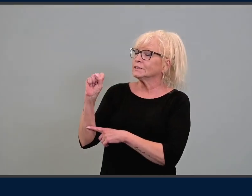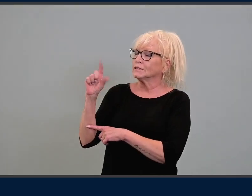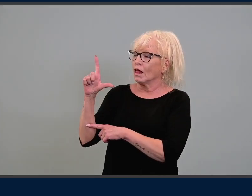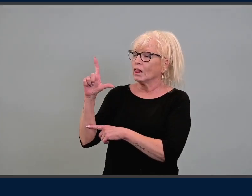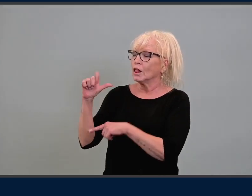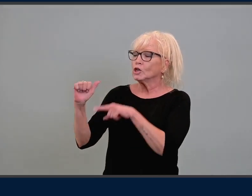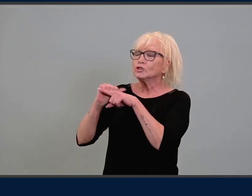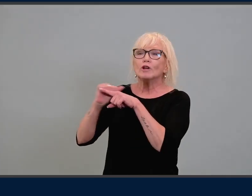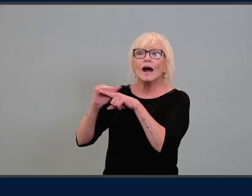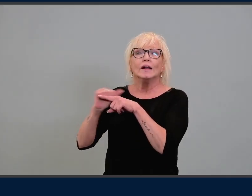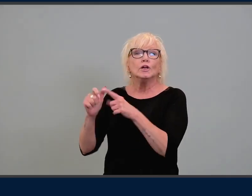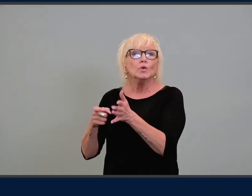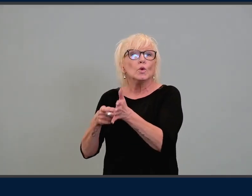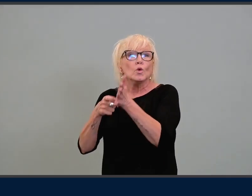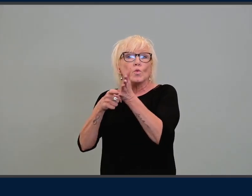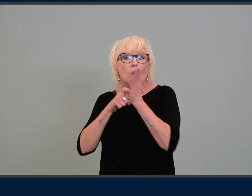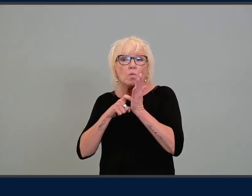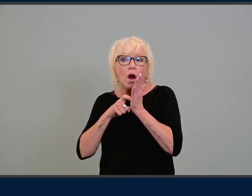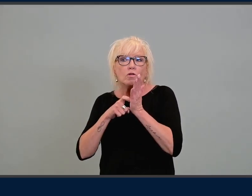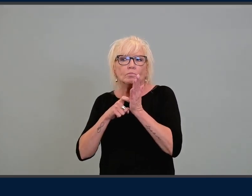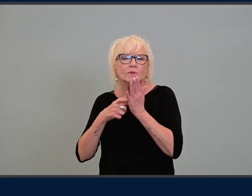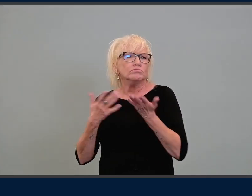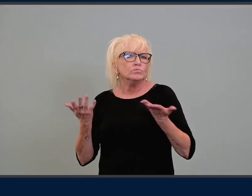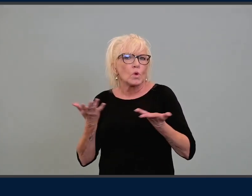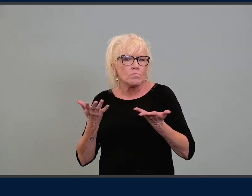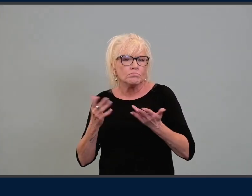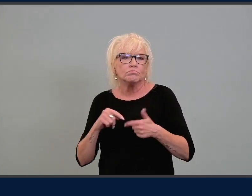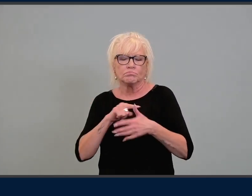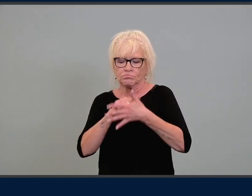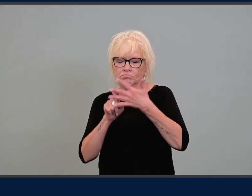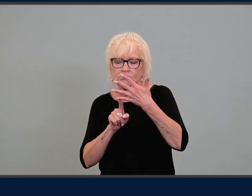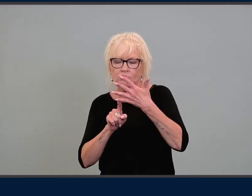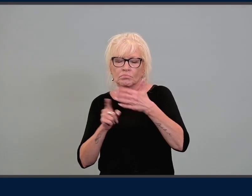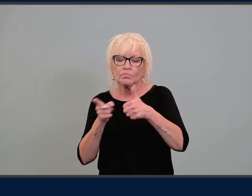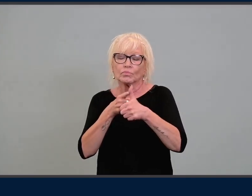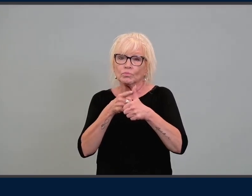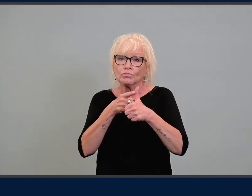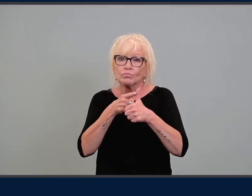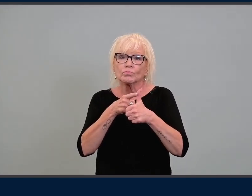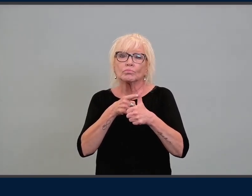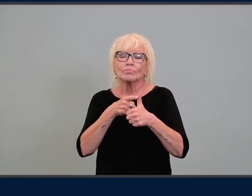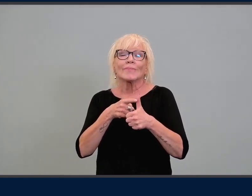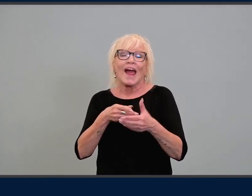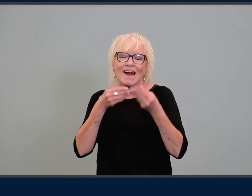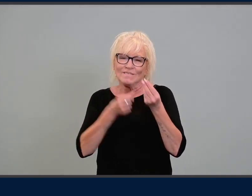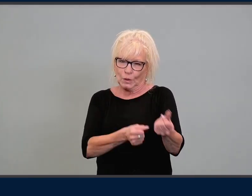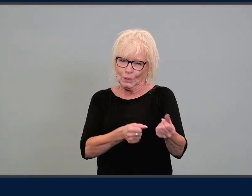CAMILLE JETER >> VCSL trainers have requirements. They are the following: